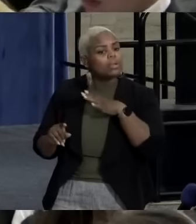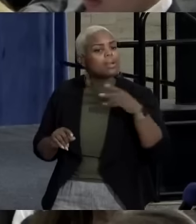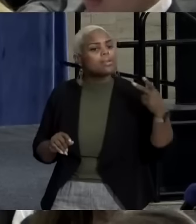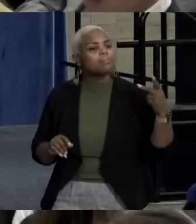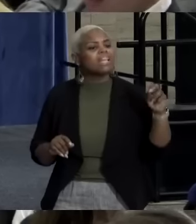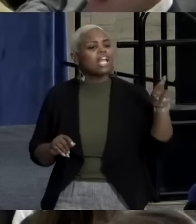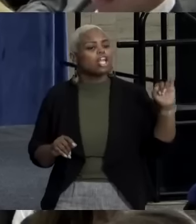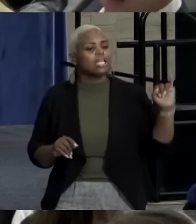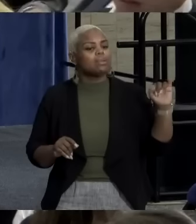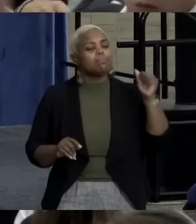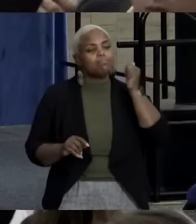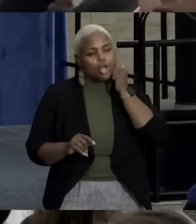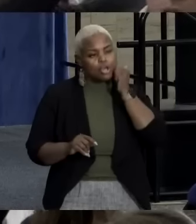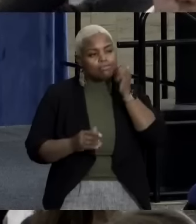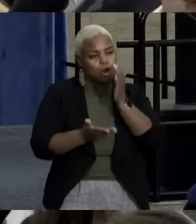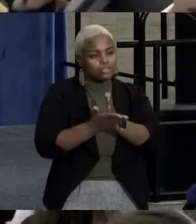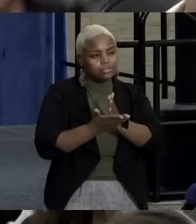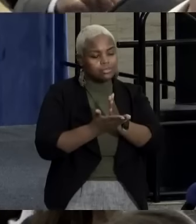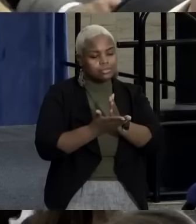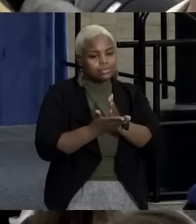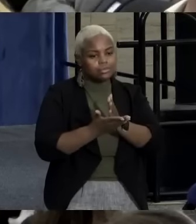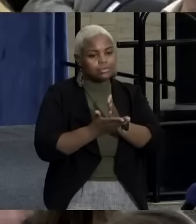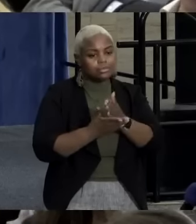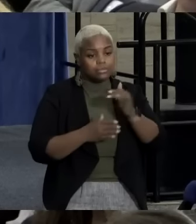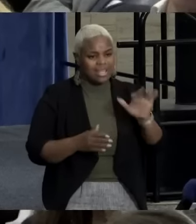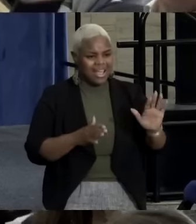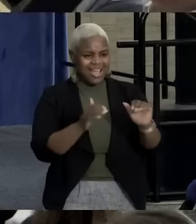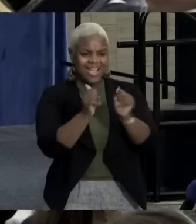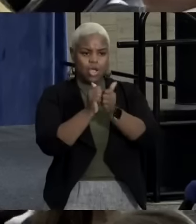and also the direction you would take with compound -- compounded,